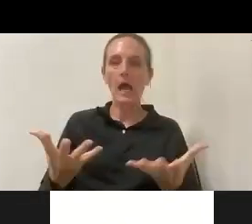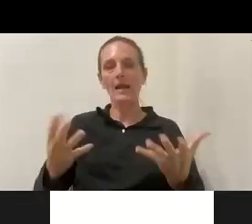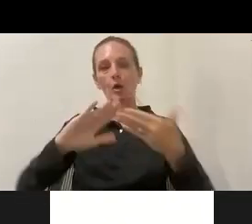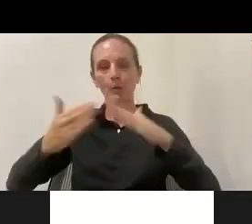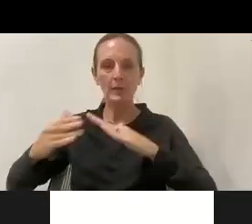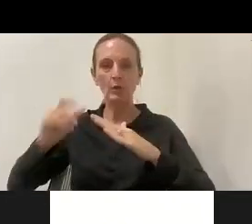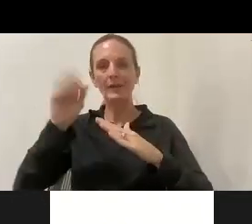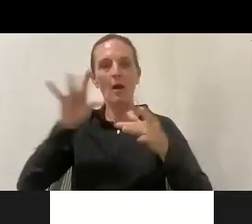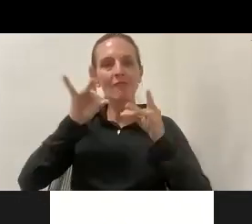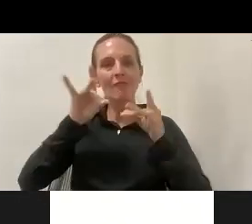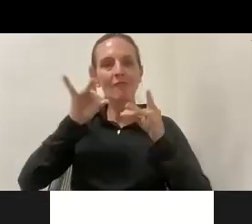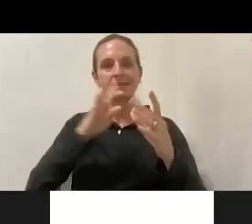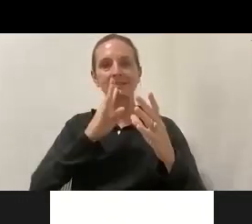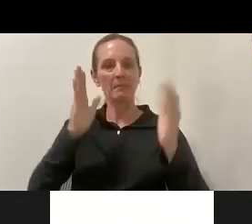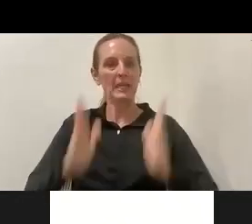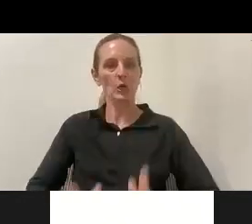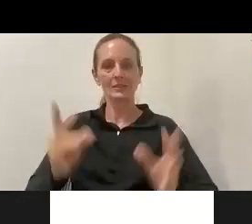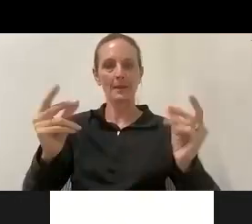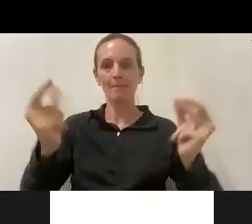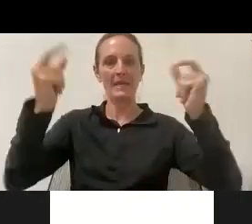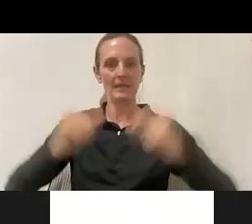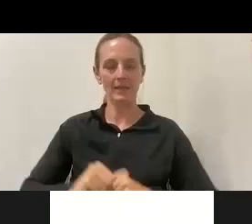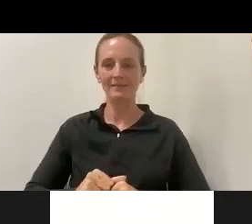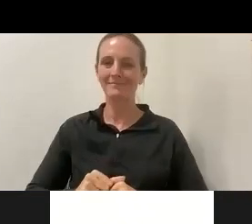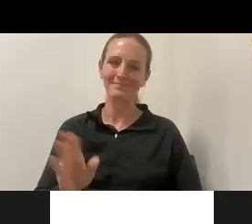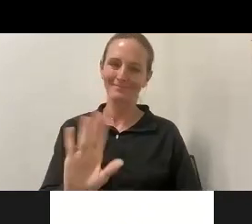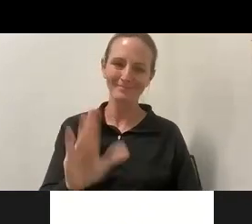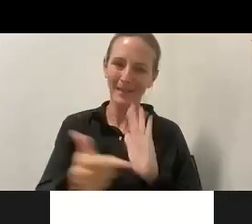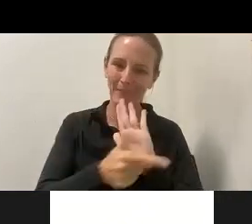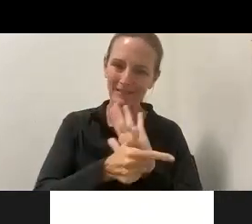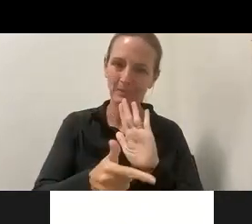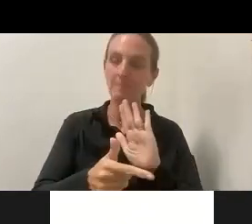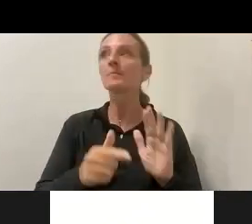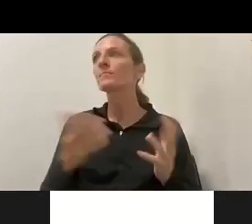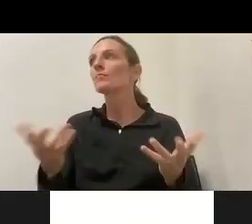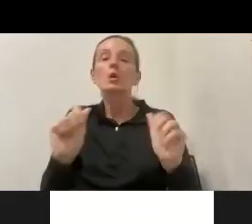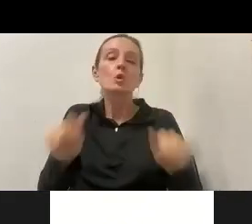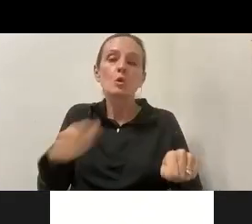but we are going to create 10 learners, or host 10 learners. And you want this to be time bound,